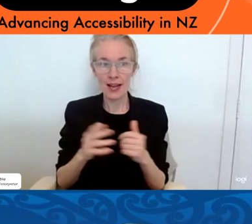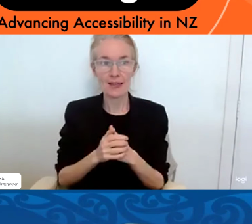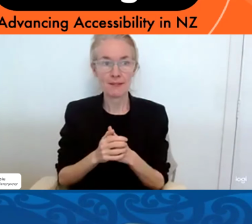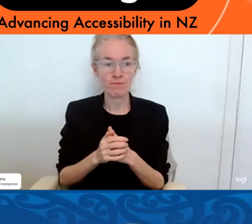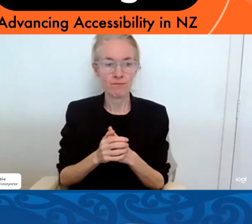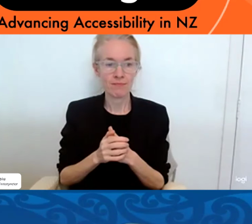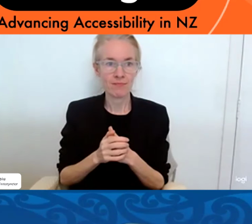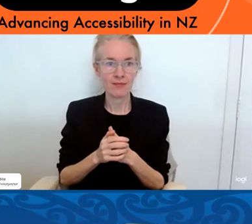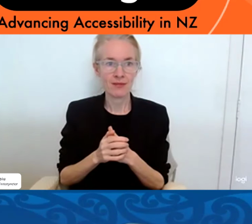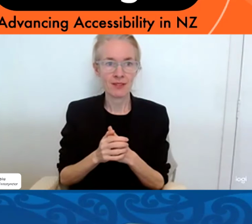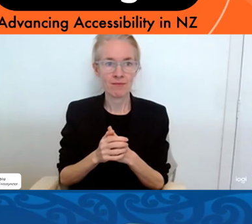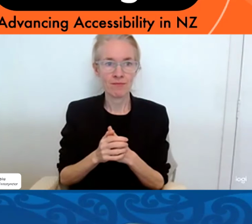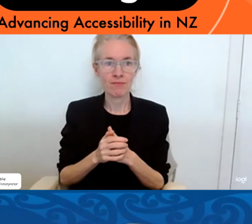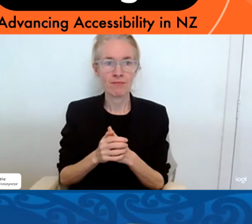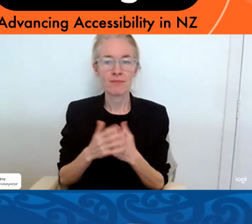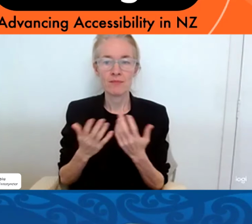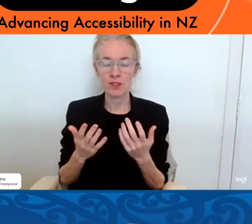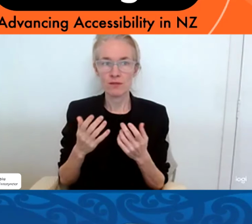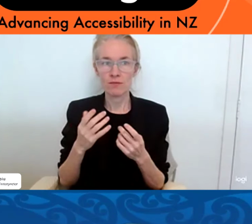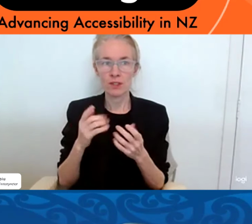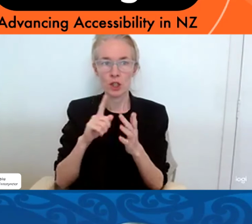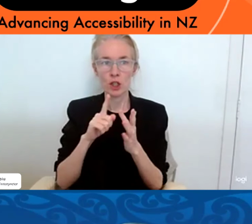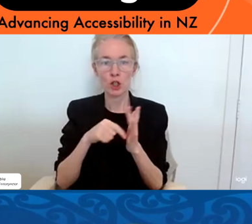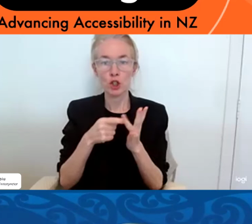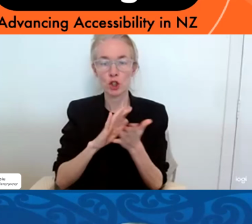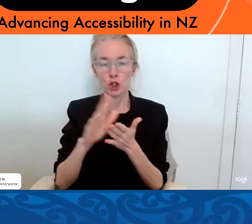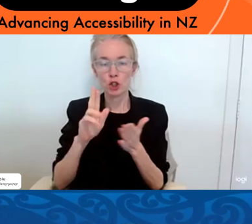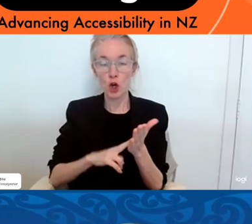are even examples", this is from John, "There are even examples